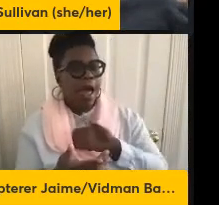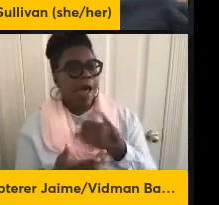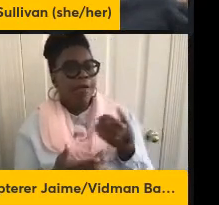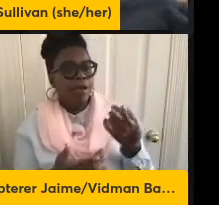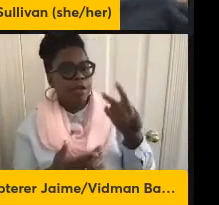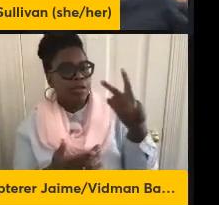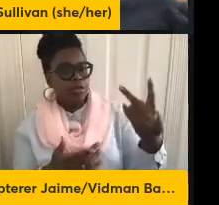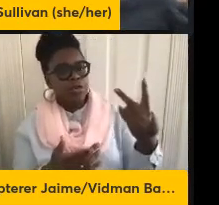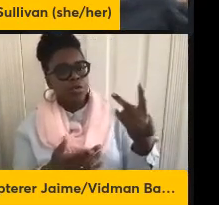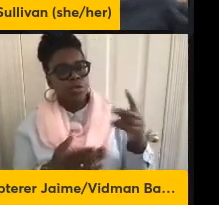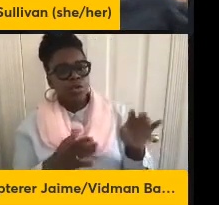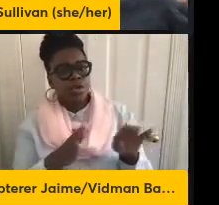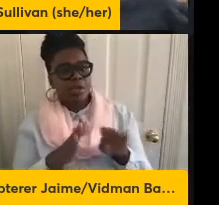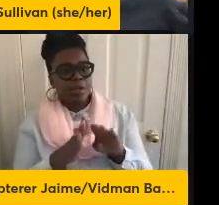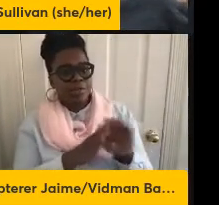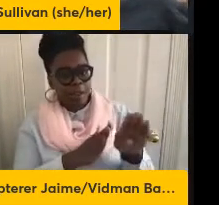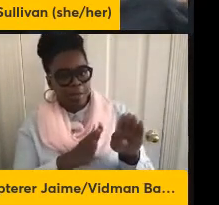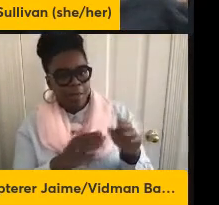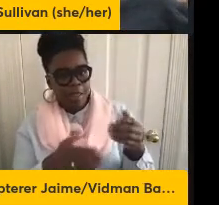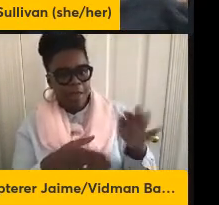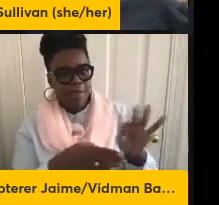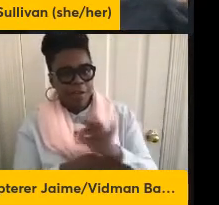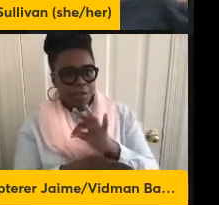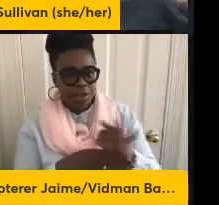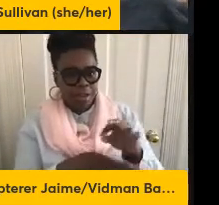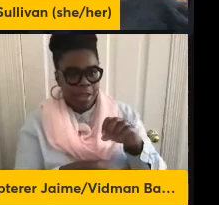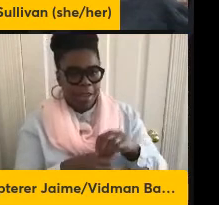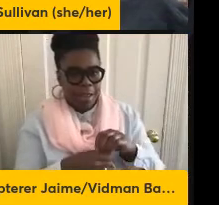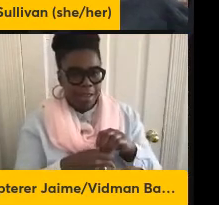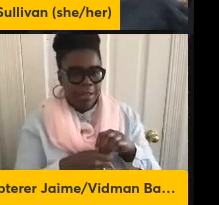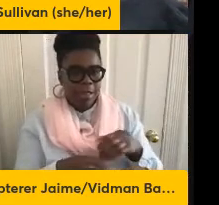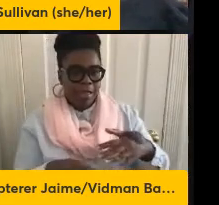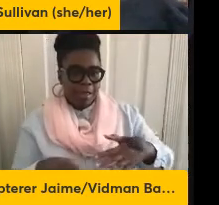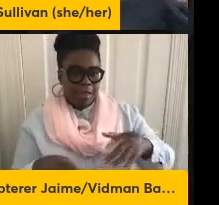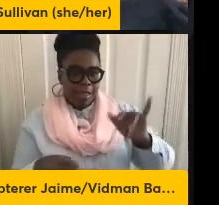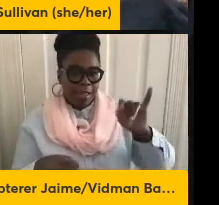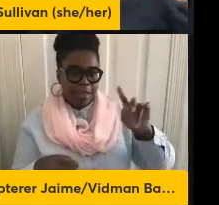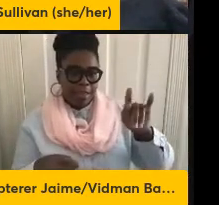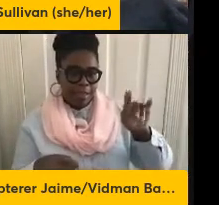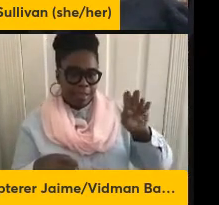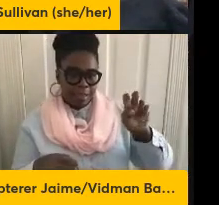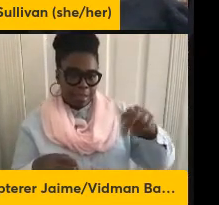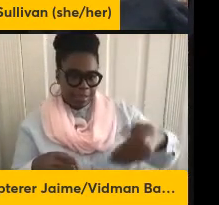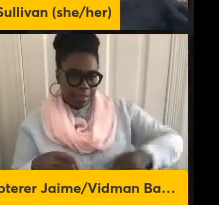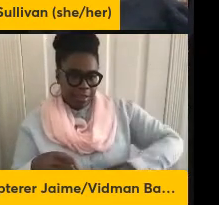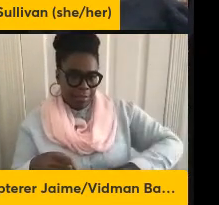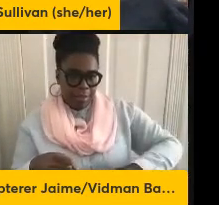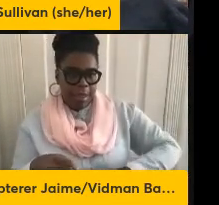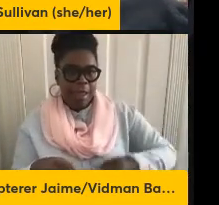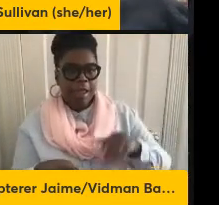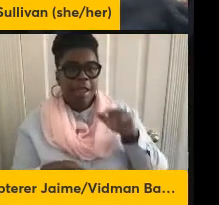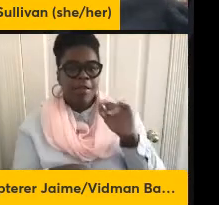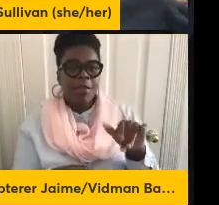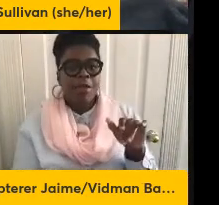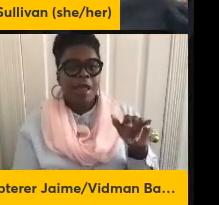and functionally distinct compartments in the intestine. And so we have the inter epithelial Gamma Delta T cells, which interact